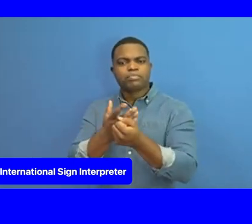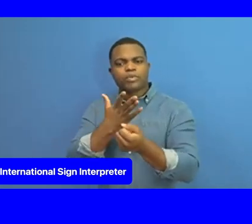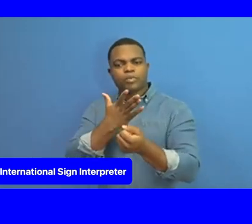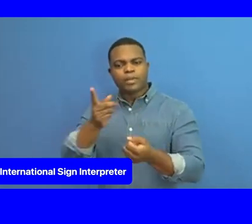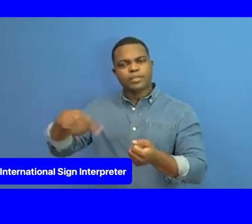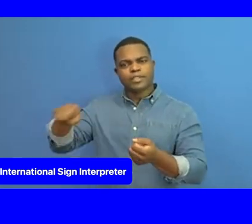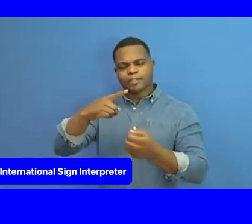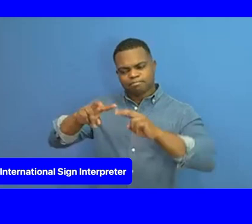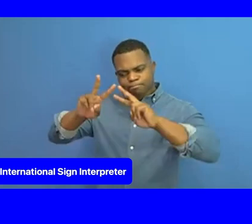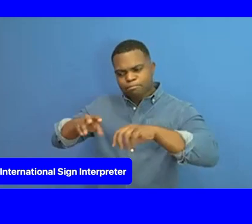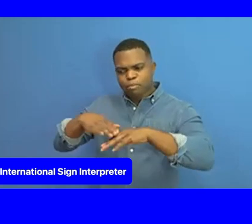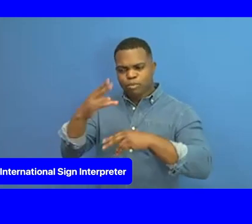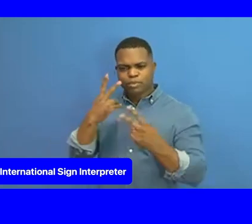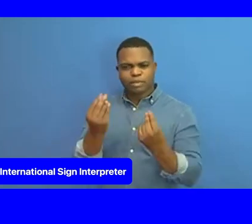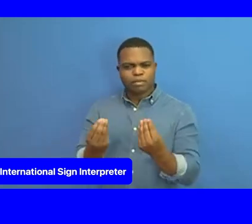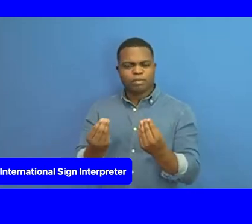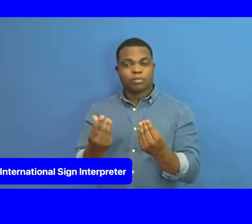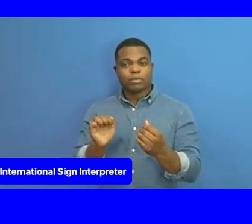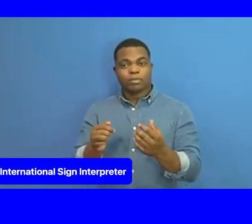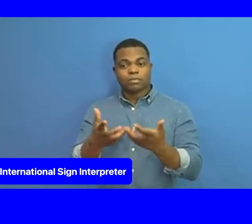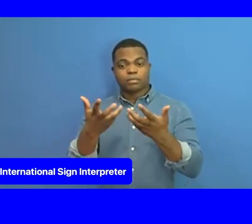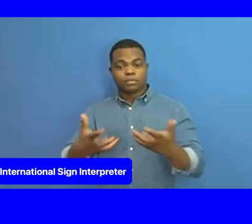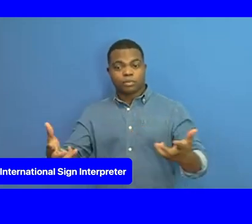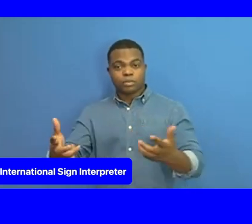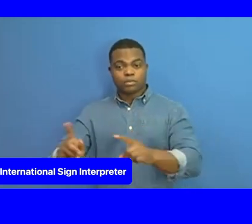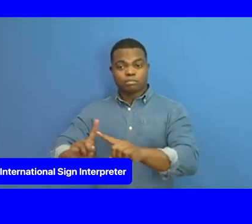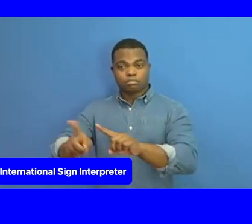with the priorities of Europe, the European Green Deal,